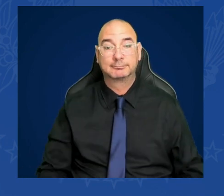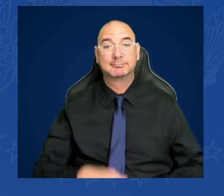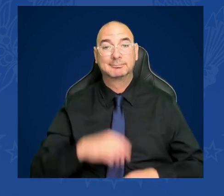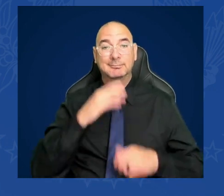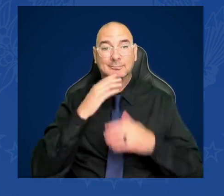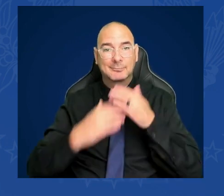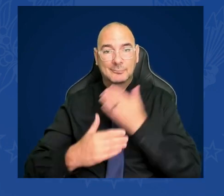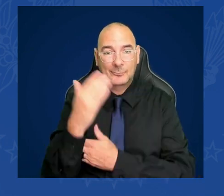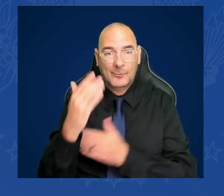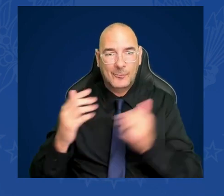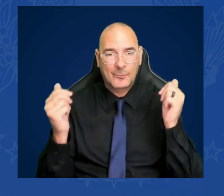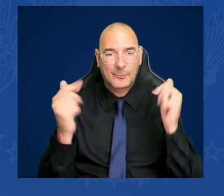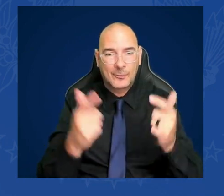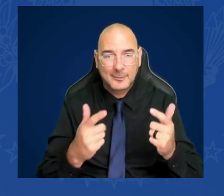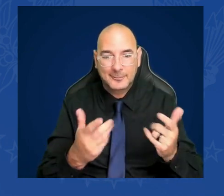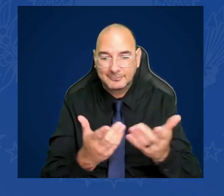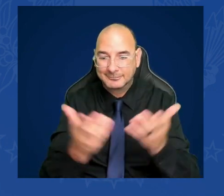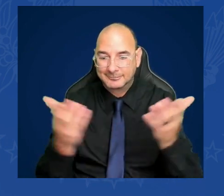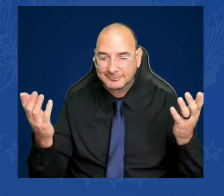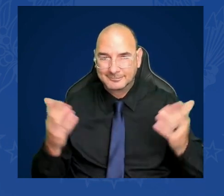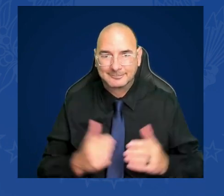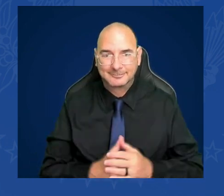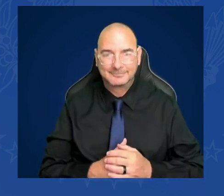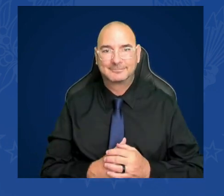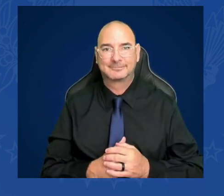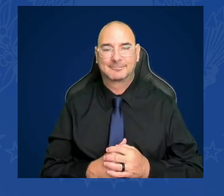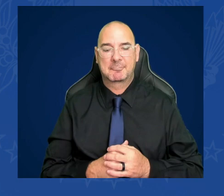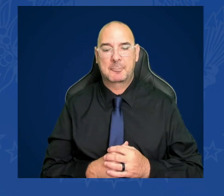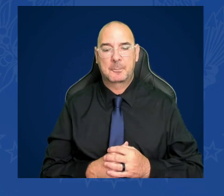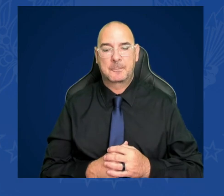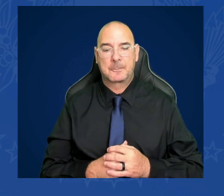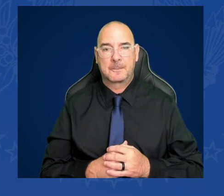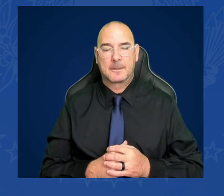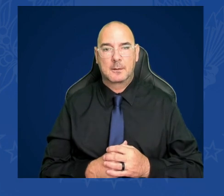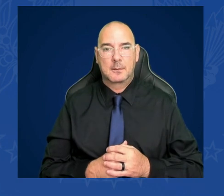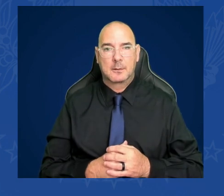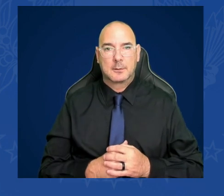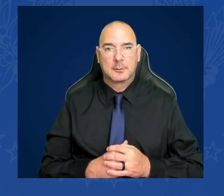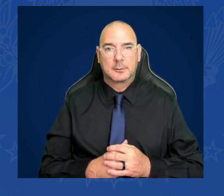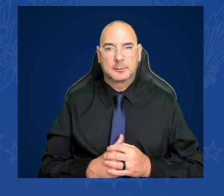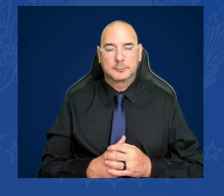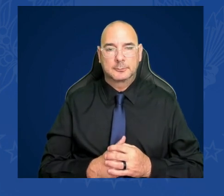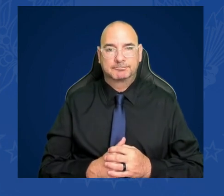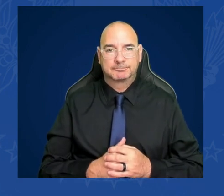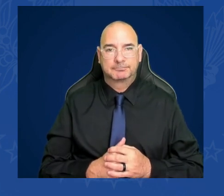Good morning to all.